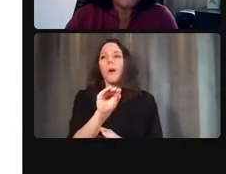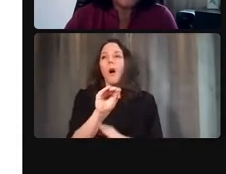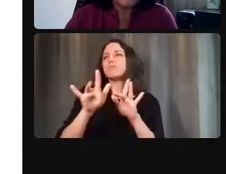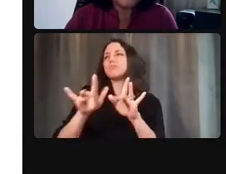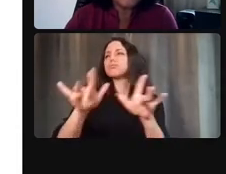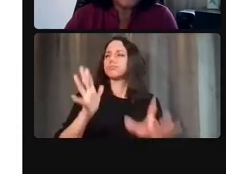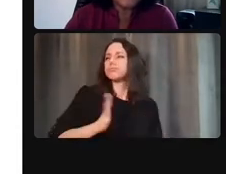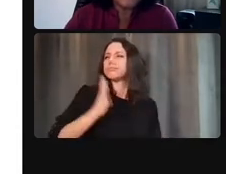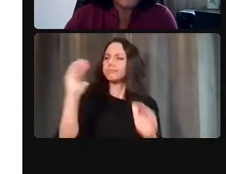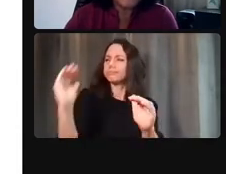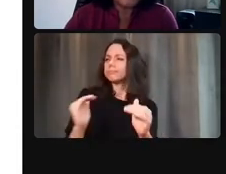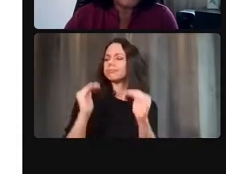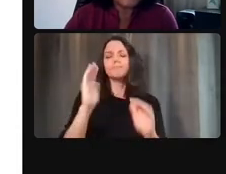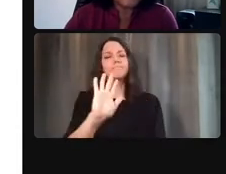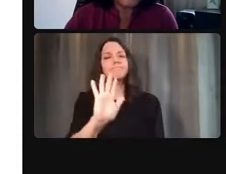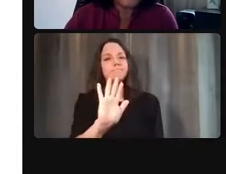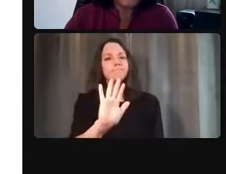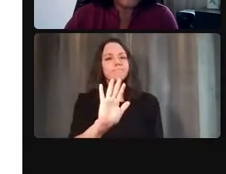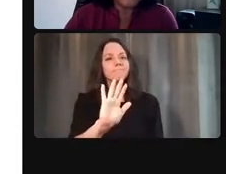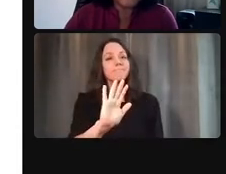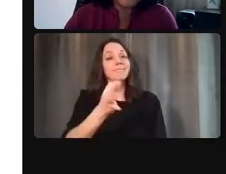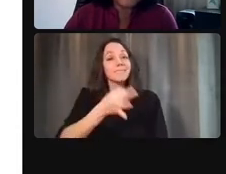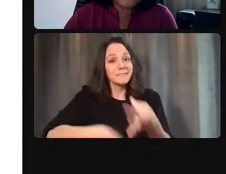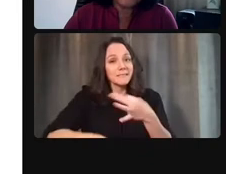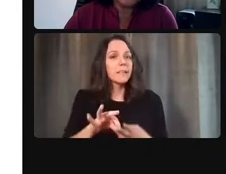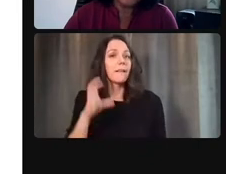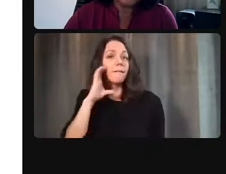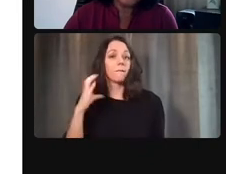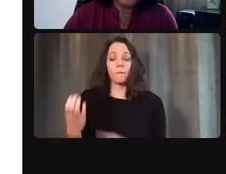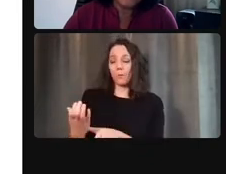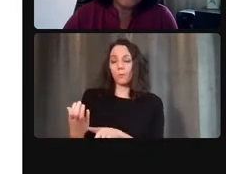We're using the voice memo apps or whatever apps that are available